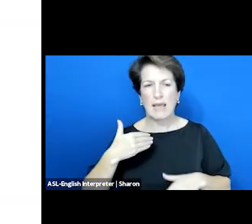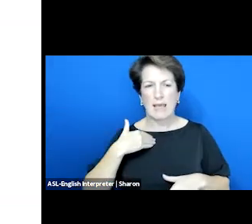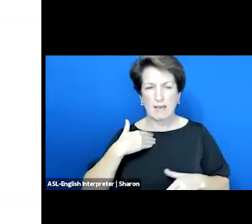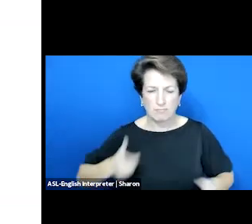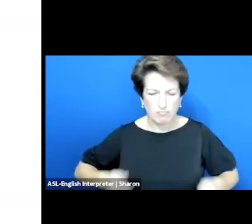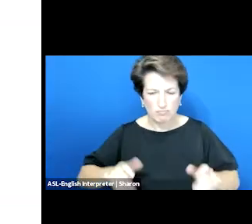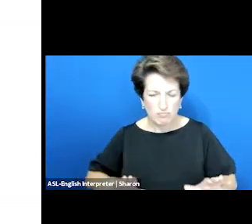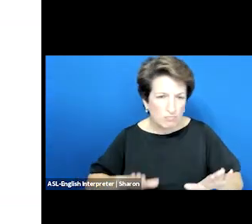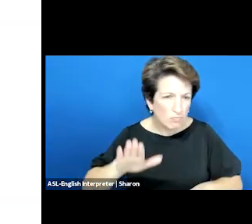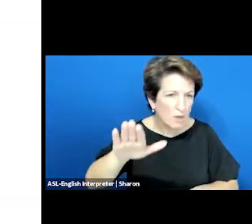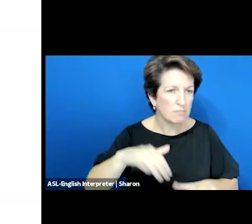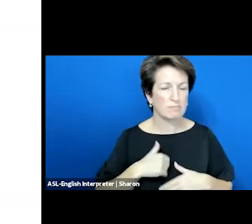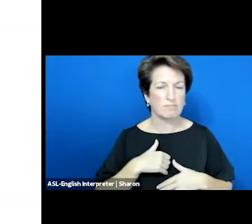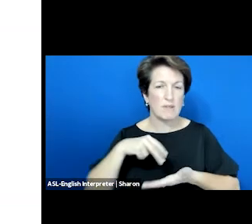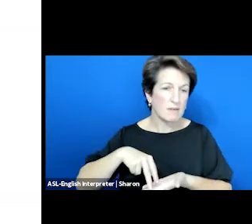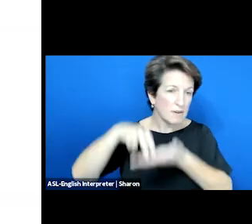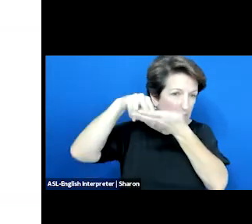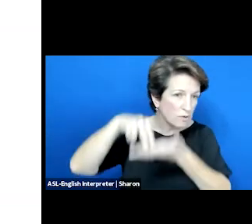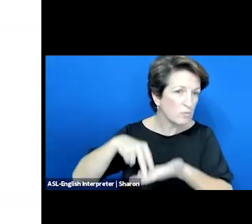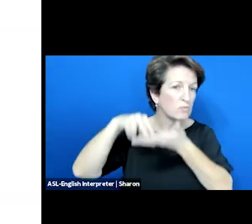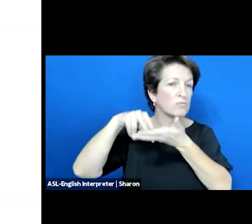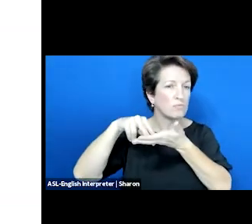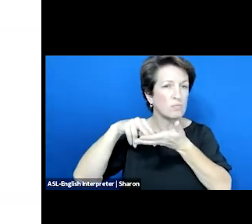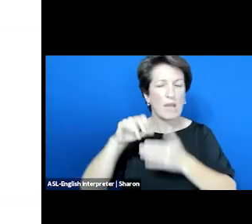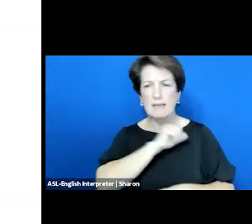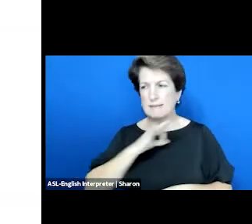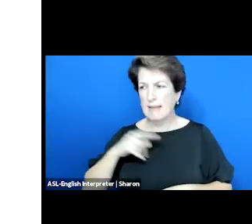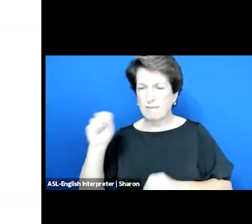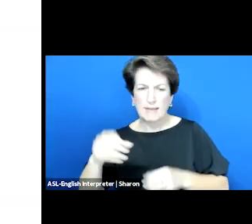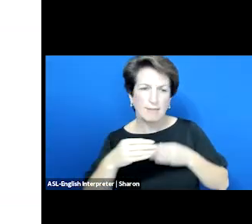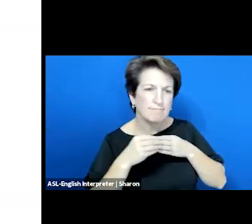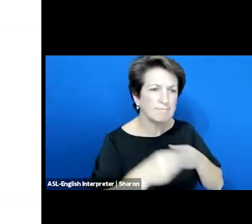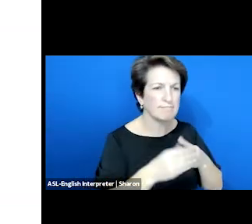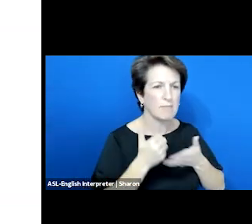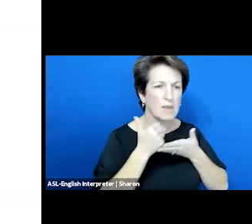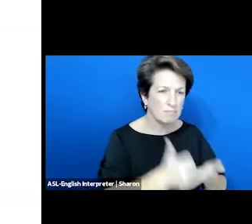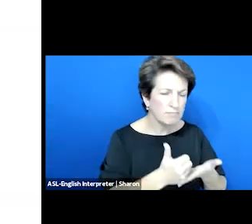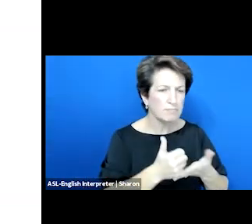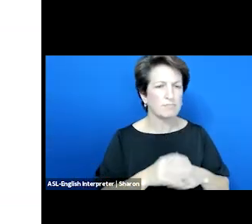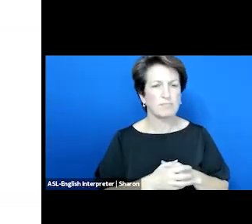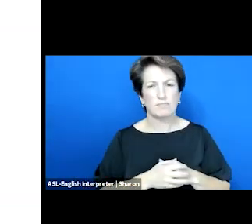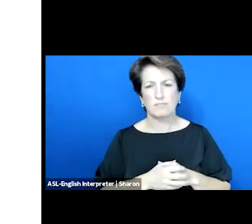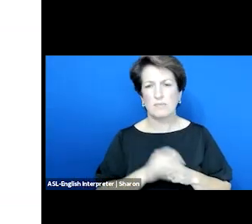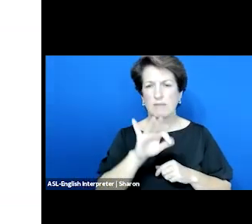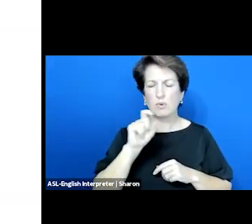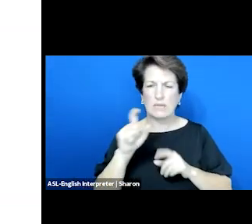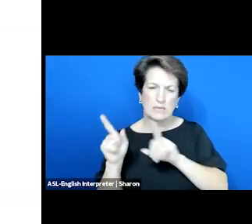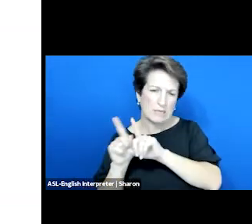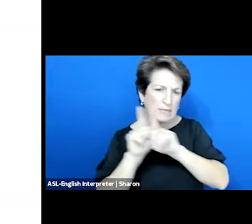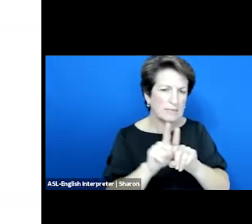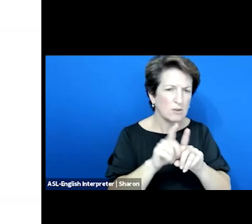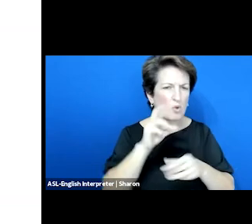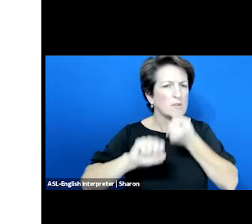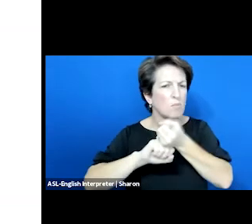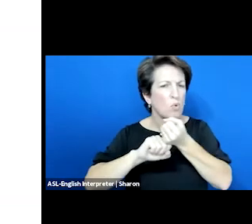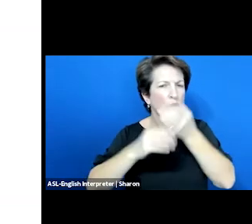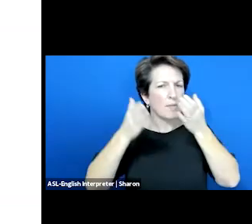dose.